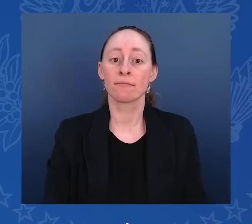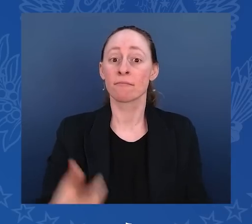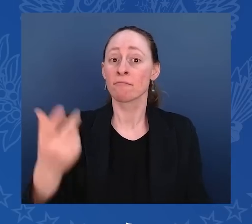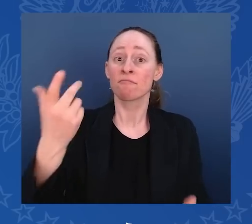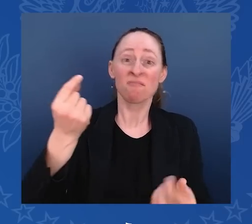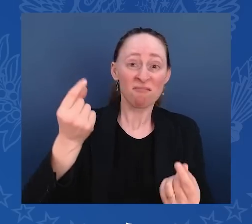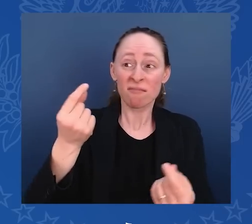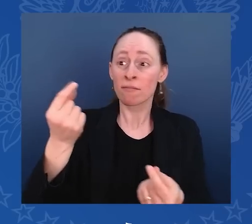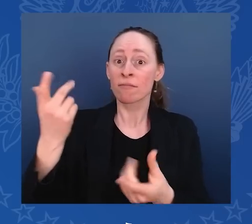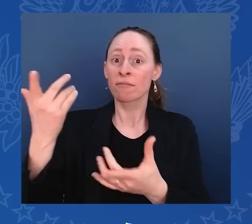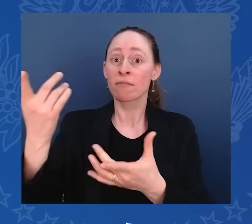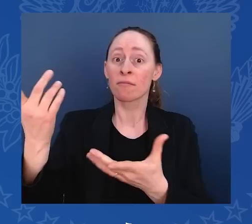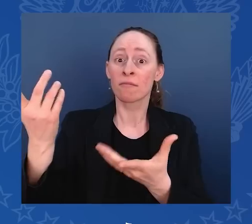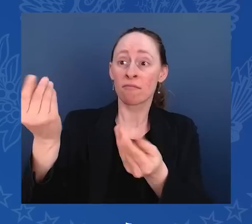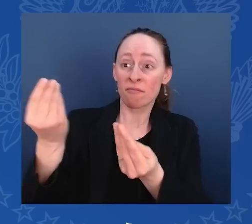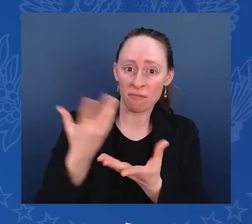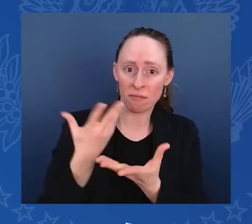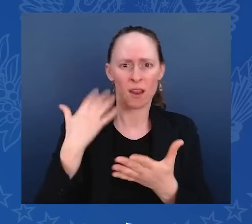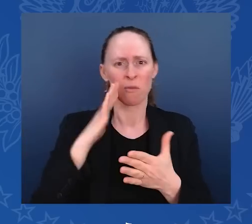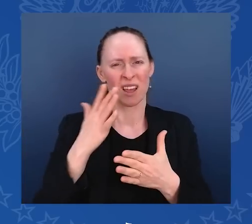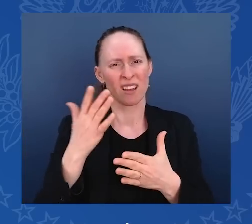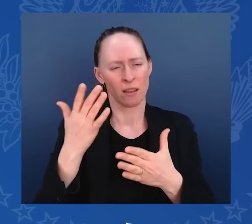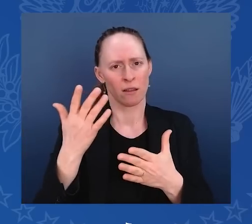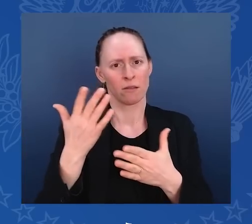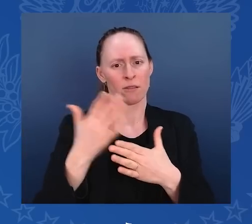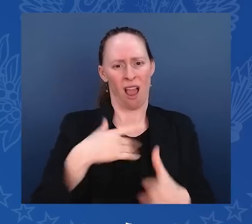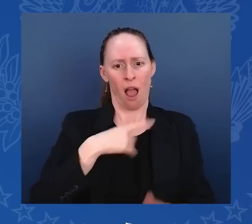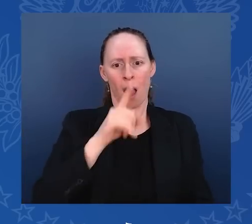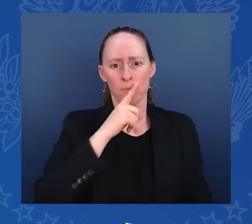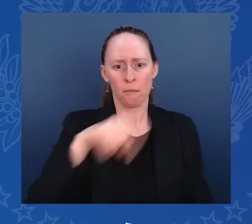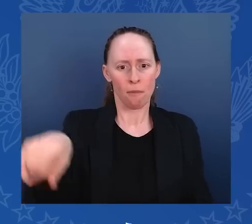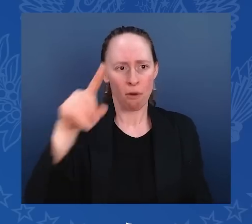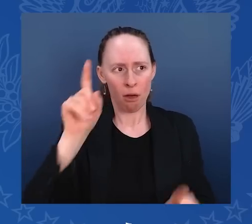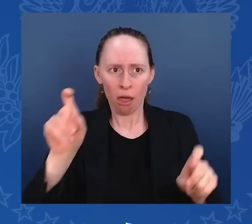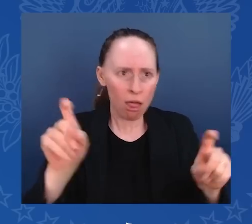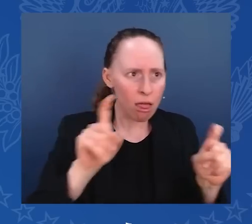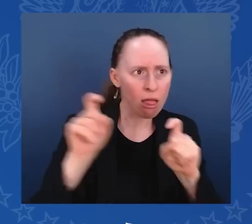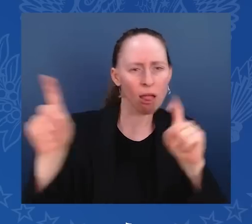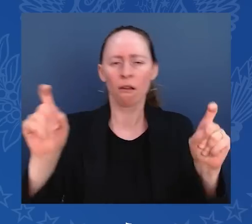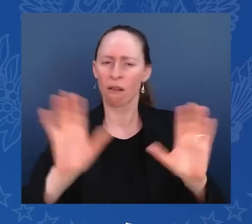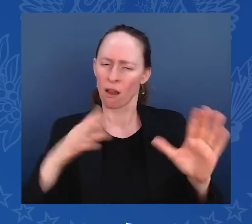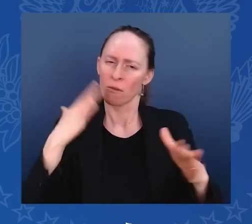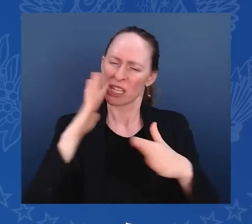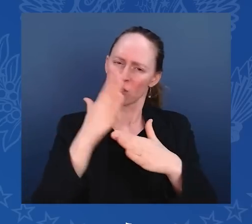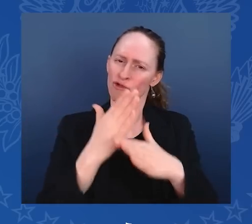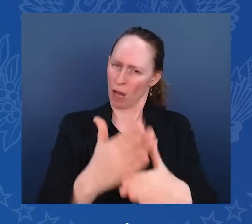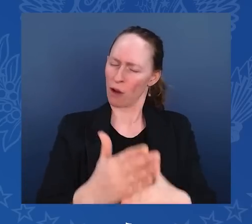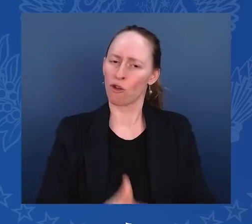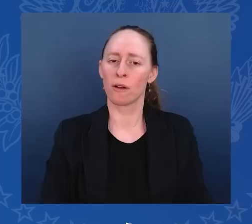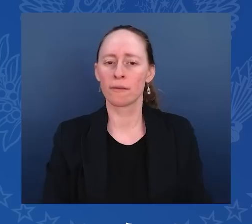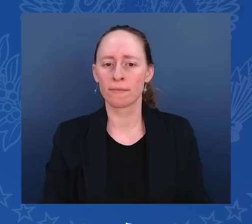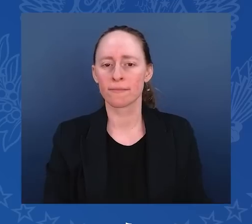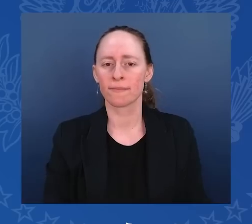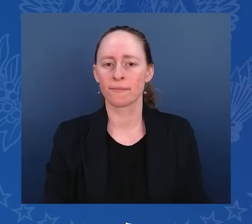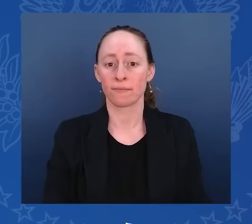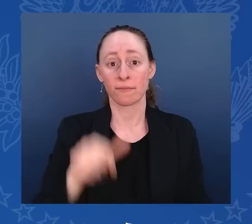In the meantime, like I said last night, New Orleans is a city of tremendous spirit. It can't keep it down -- you really can't.